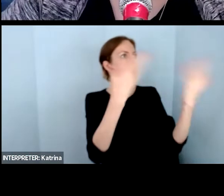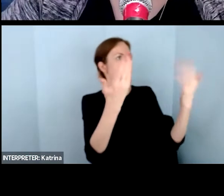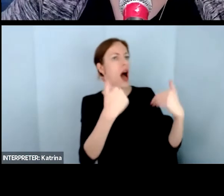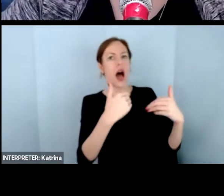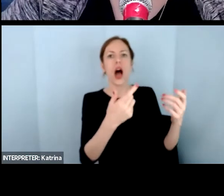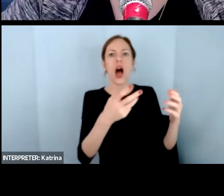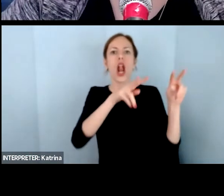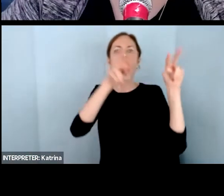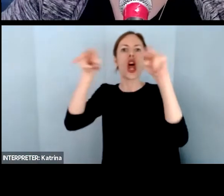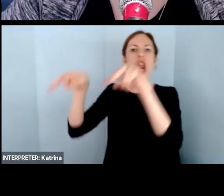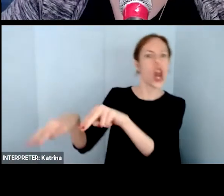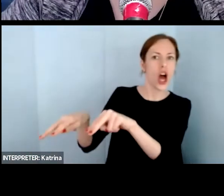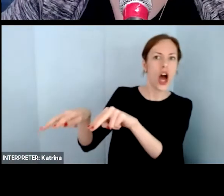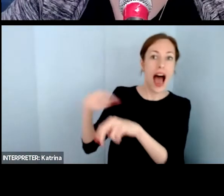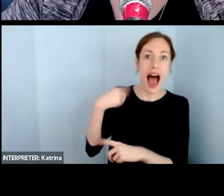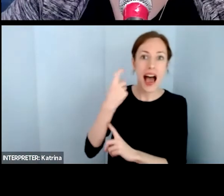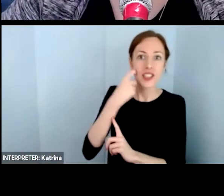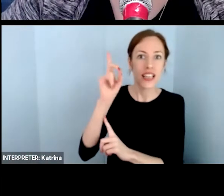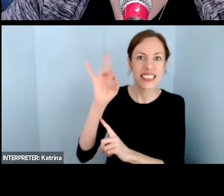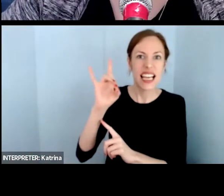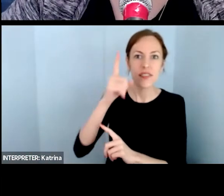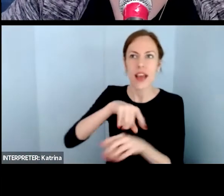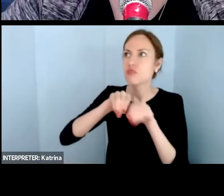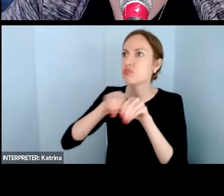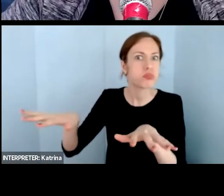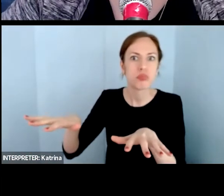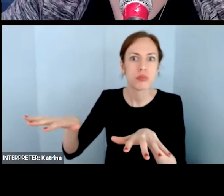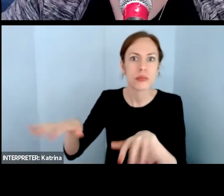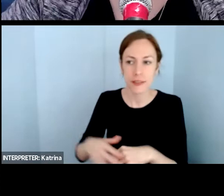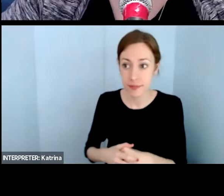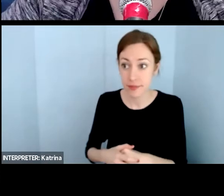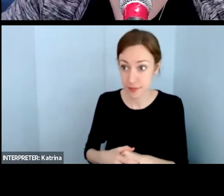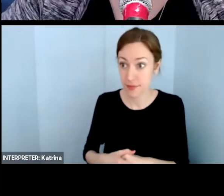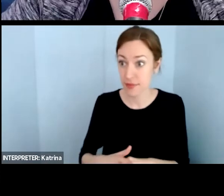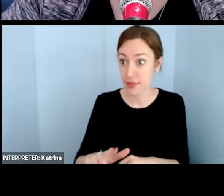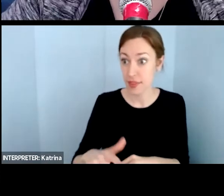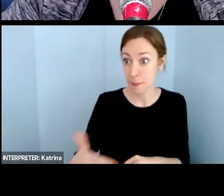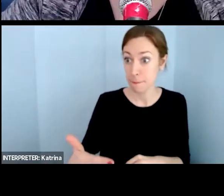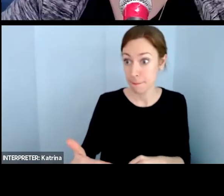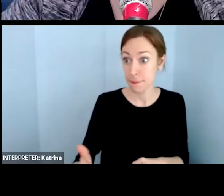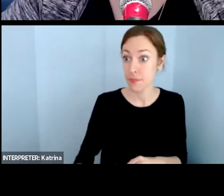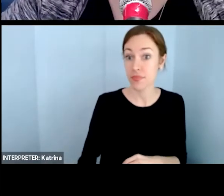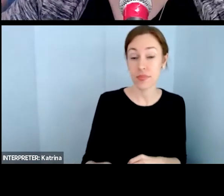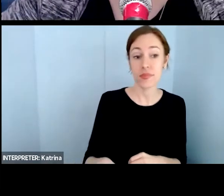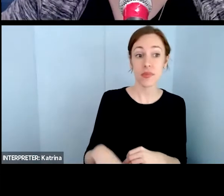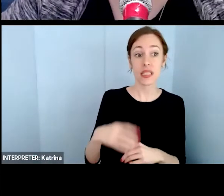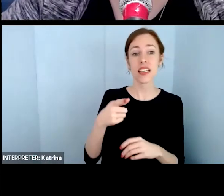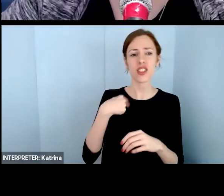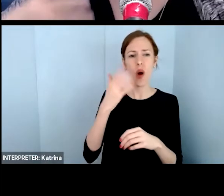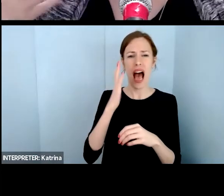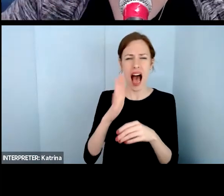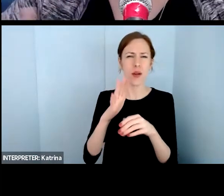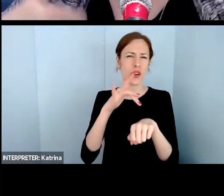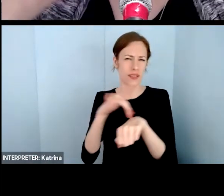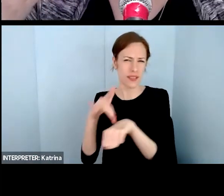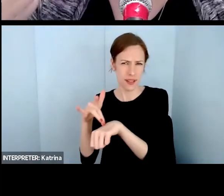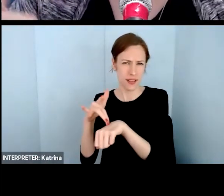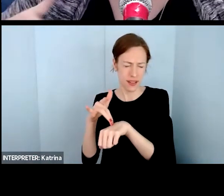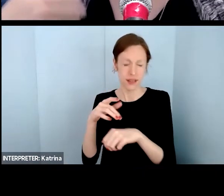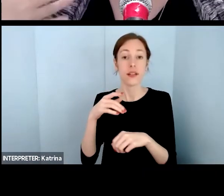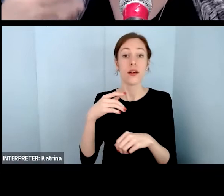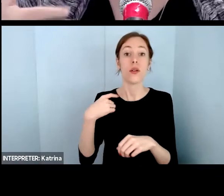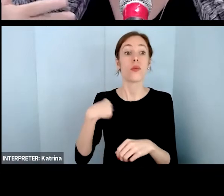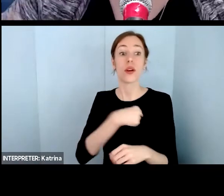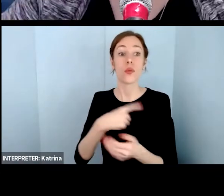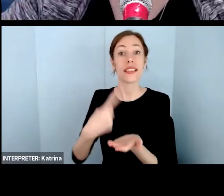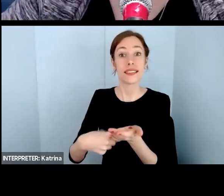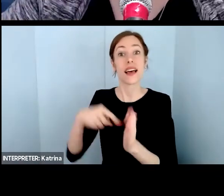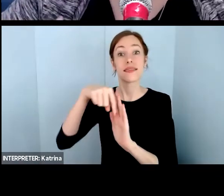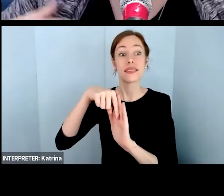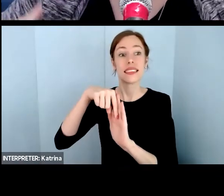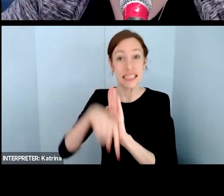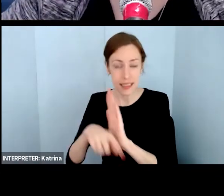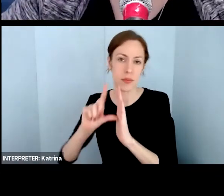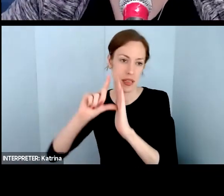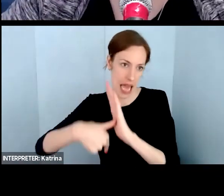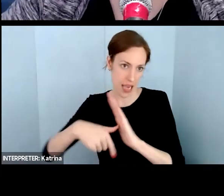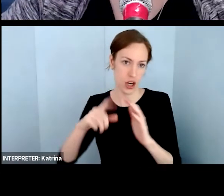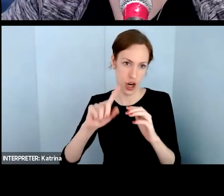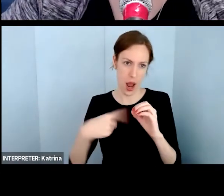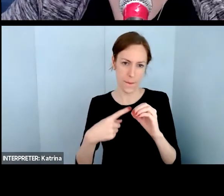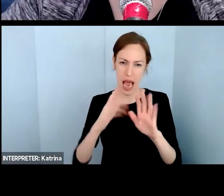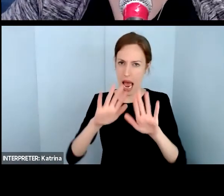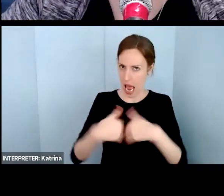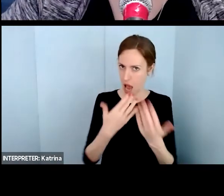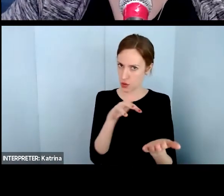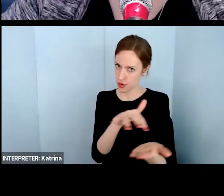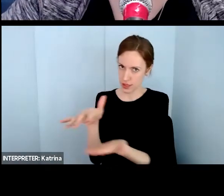So, when we study this I'm going to go over this briefly so that you have it in your minds but when I talked to some of you students later we can go into this more deeply about the method for studying media manipulation and disinformation campaigns, but